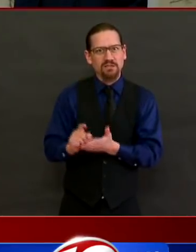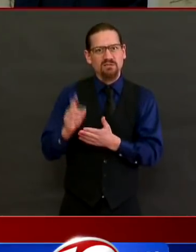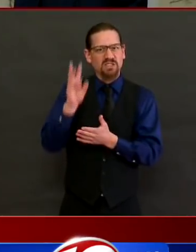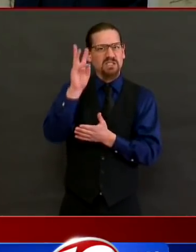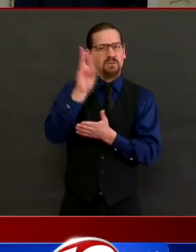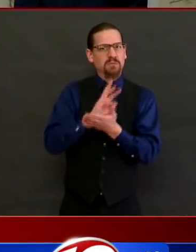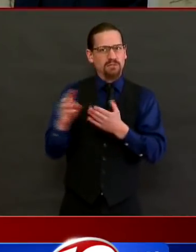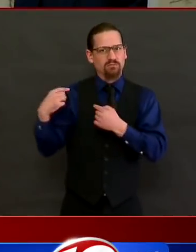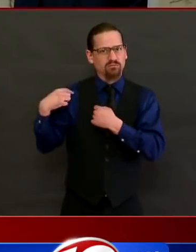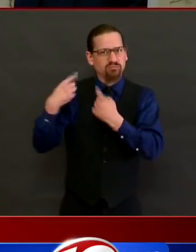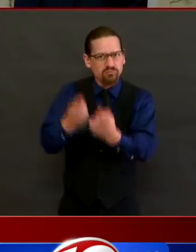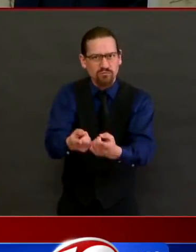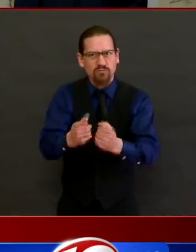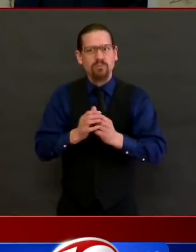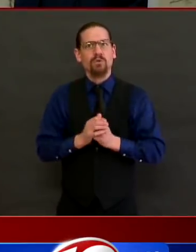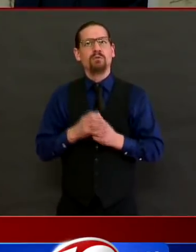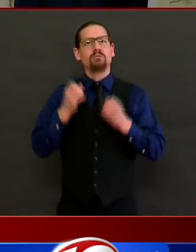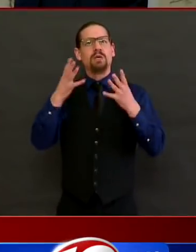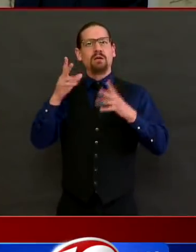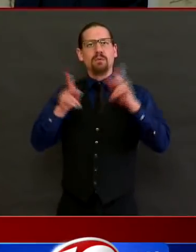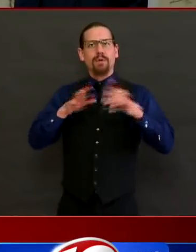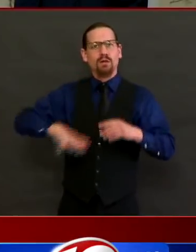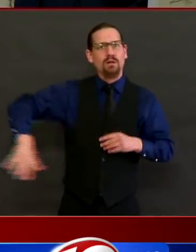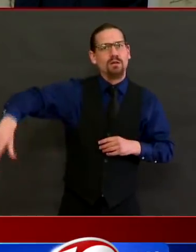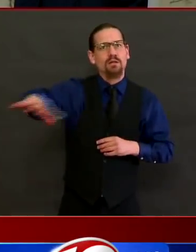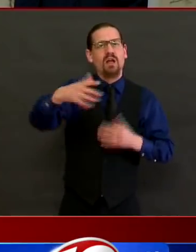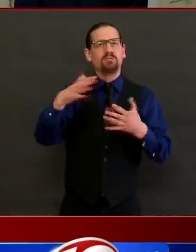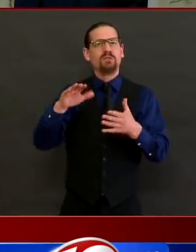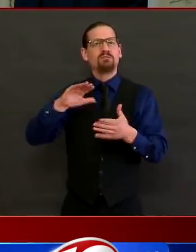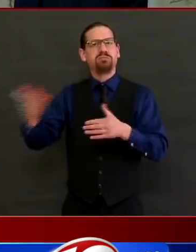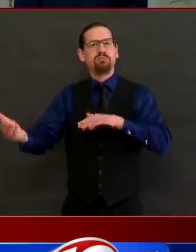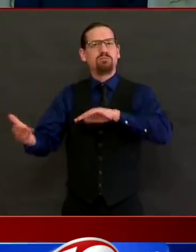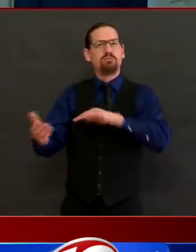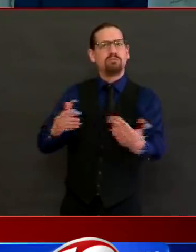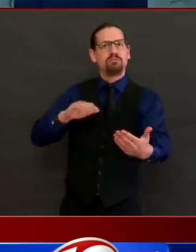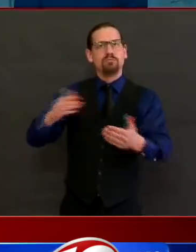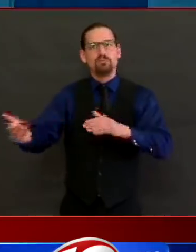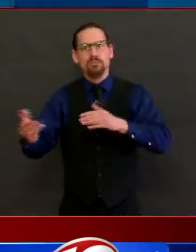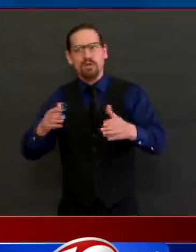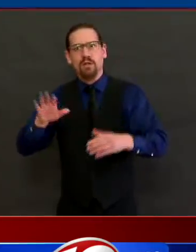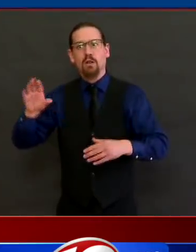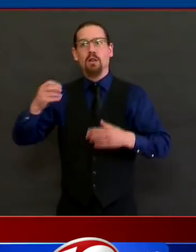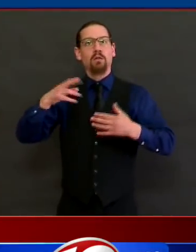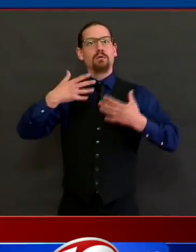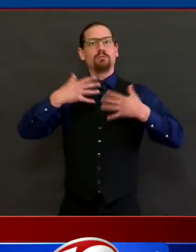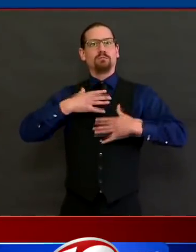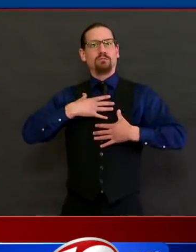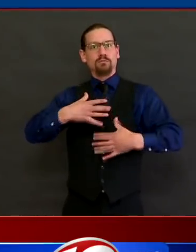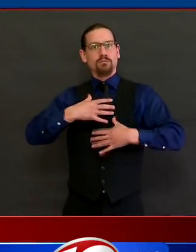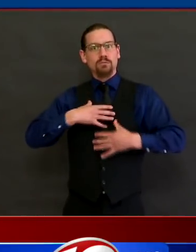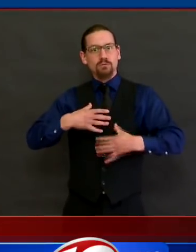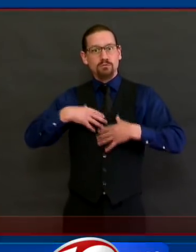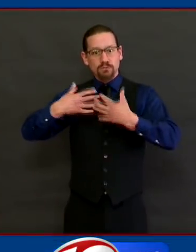THE NUMBERS OF PEOPLE IN THE HOSPITAL, ON VENTILATORS, WHO HAVE UNFORTUNATELY PASSED AWAY